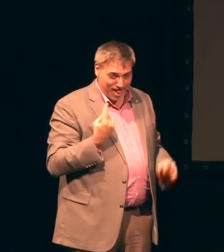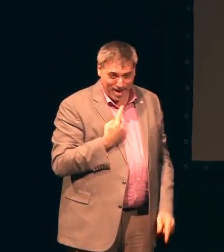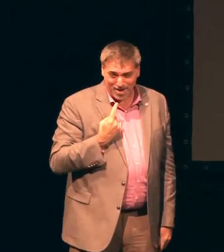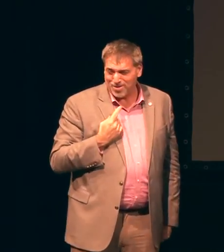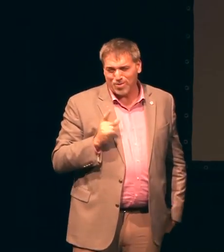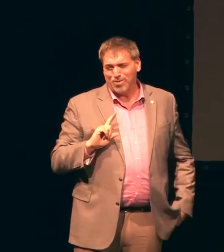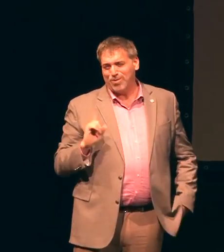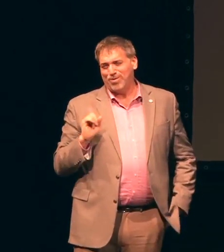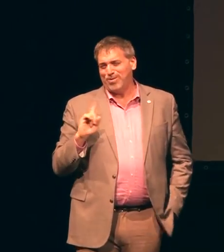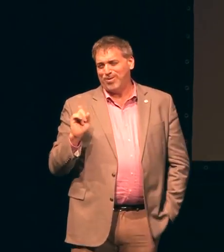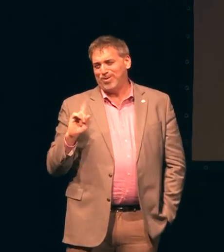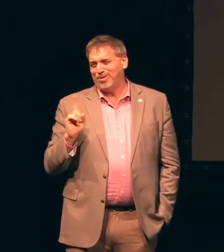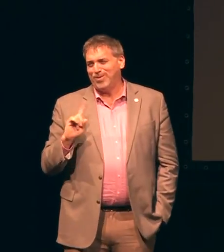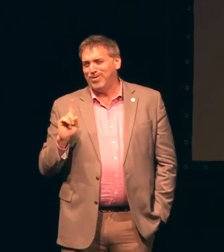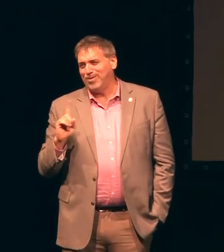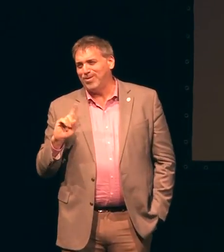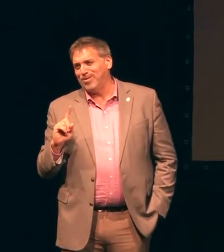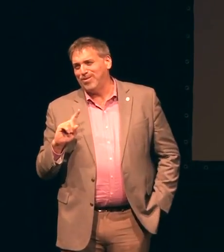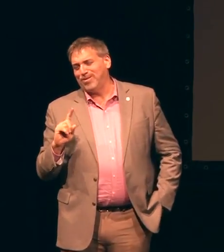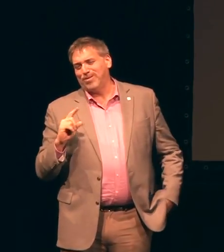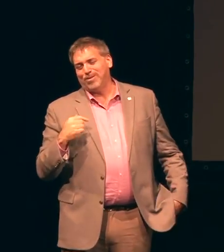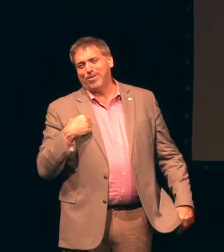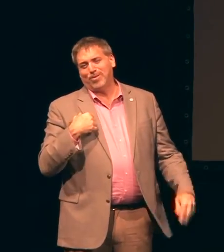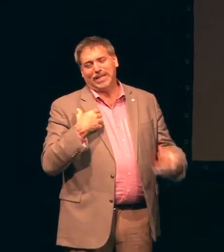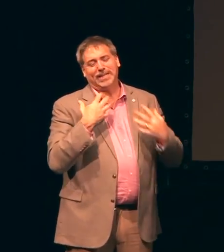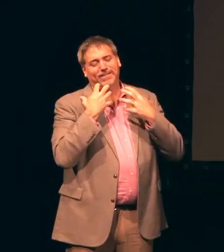out to you, I am not alone in doing all that work.